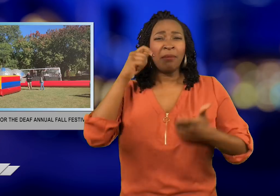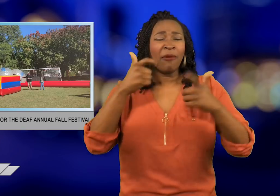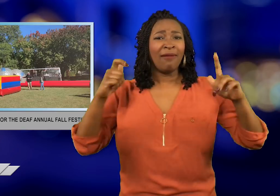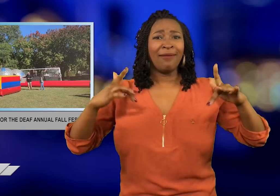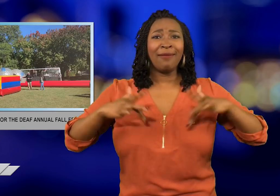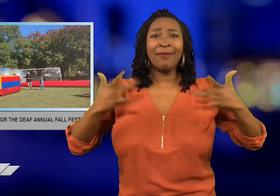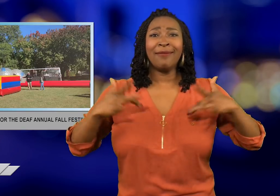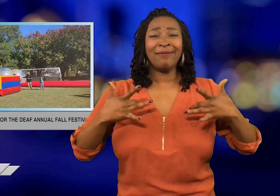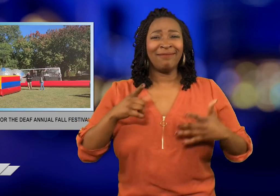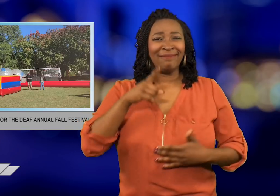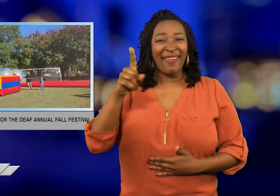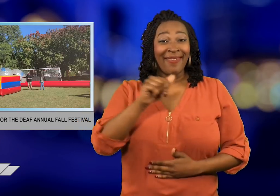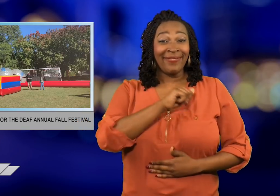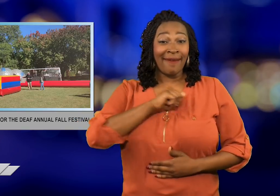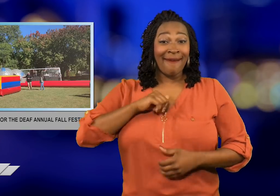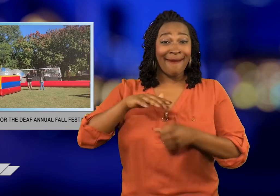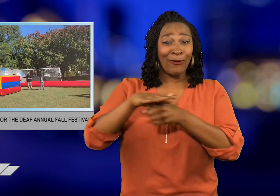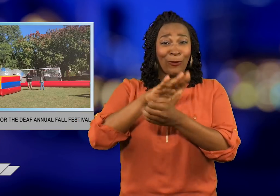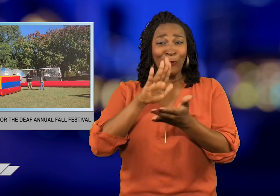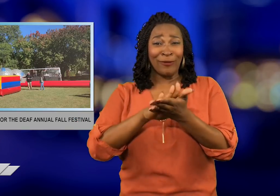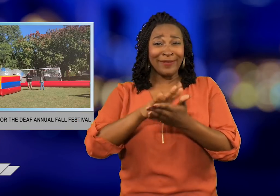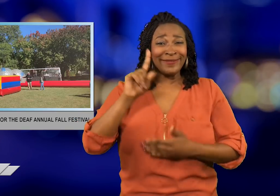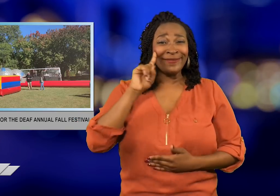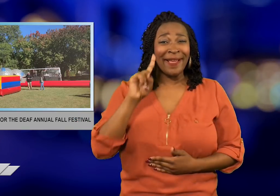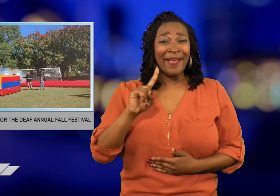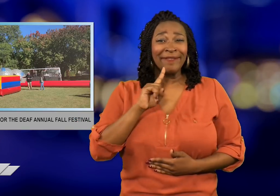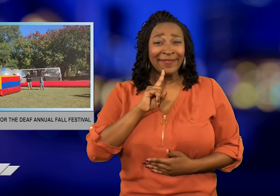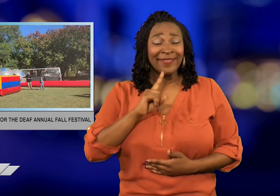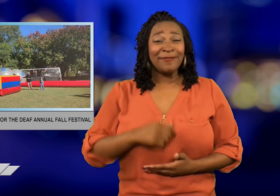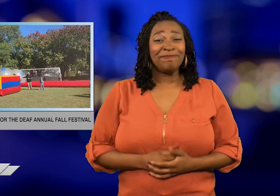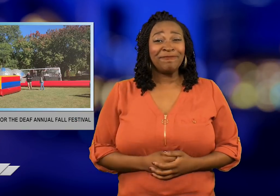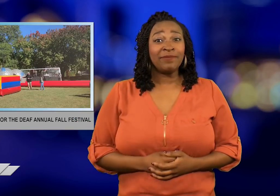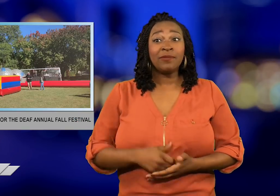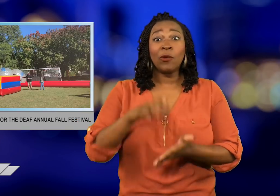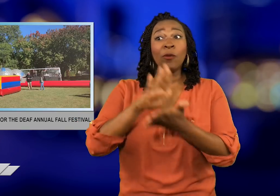Yesterday was a big day at Atlanta Area School for the Deaf.